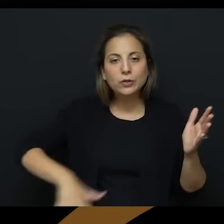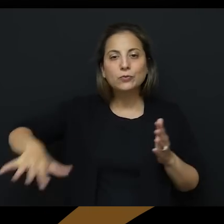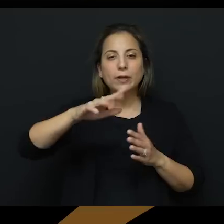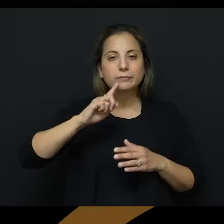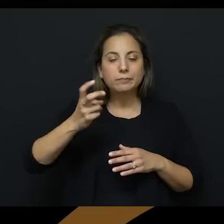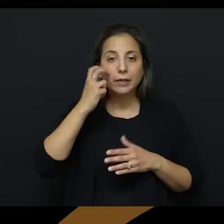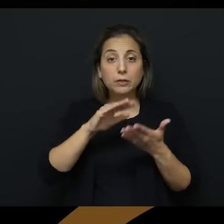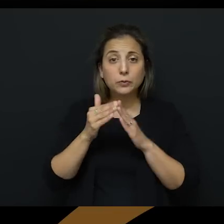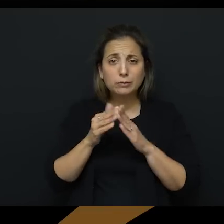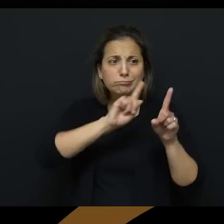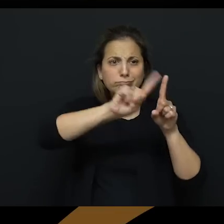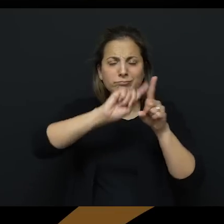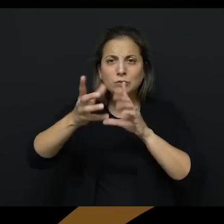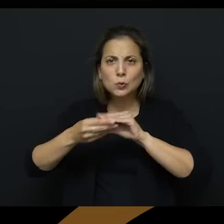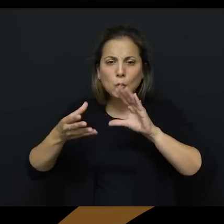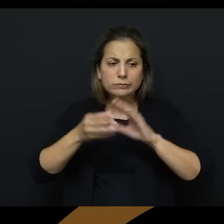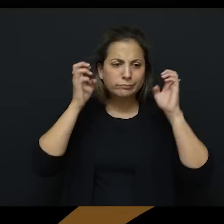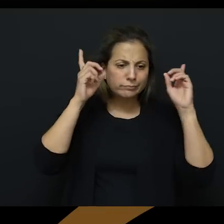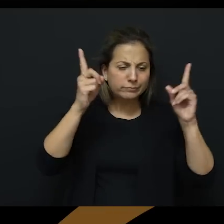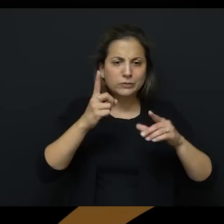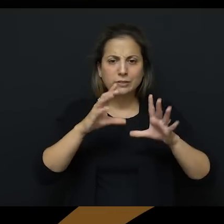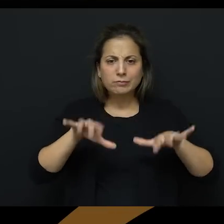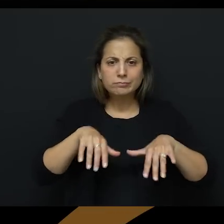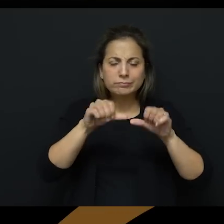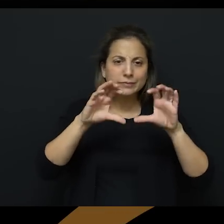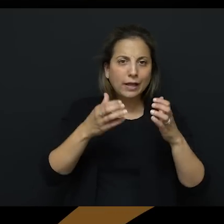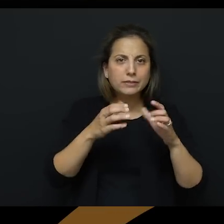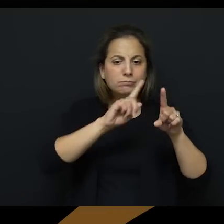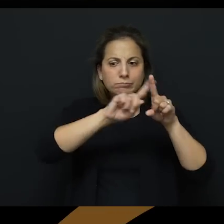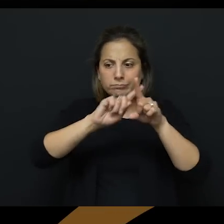we got to work designing a site with accessibility being the top priority.